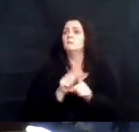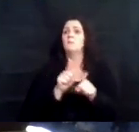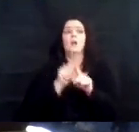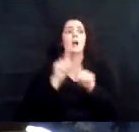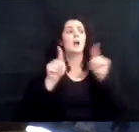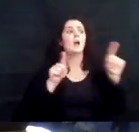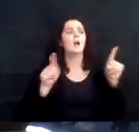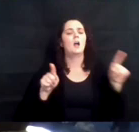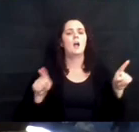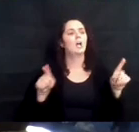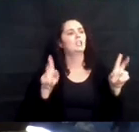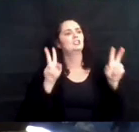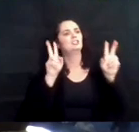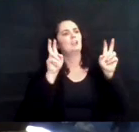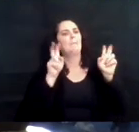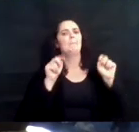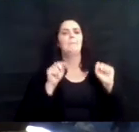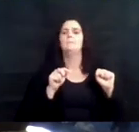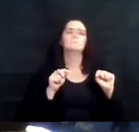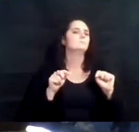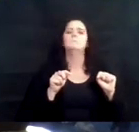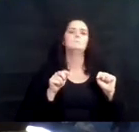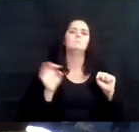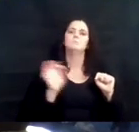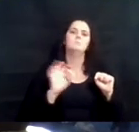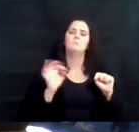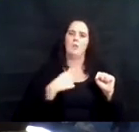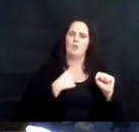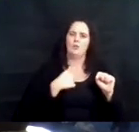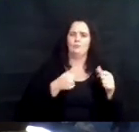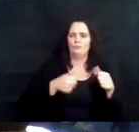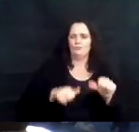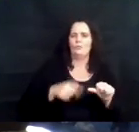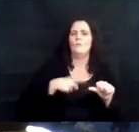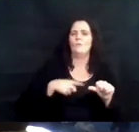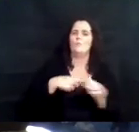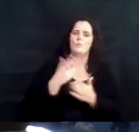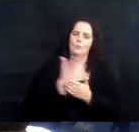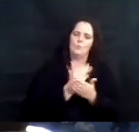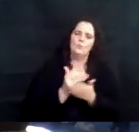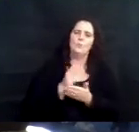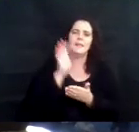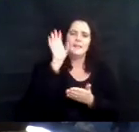the same sort of vein as motion pictures or moving images, the idea of motion drawing.